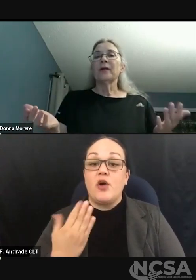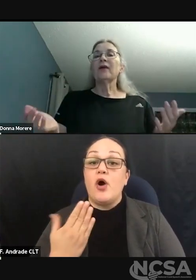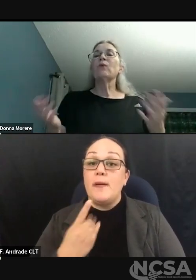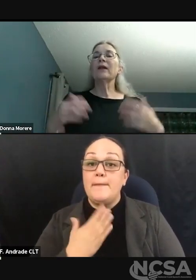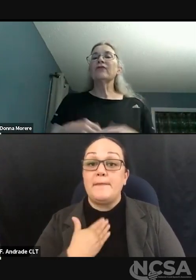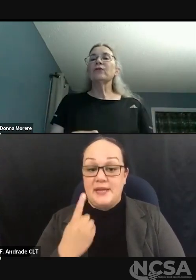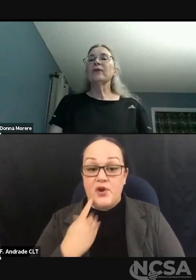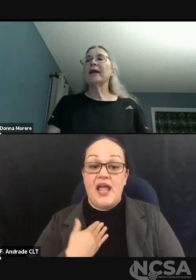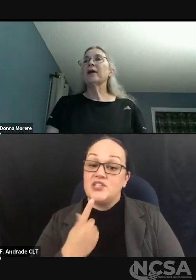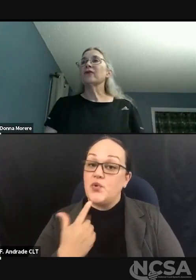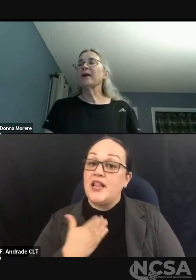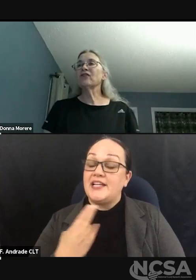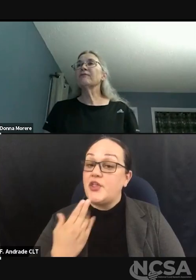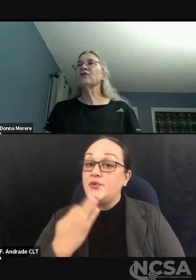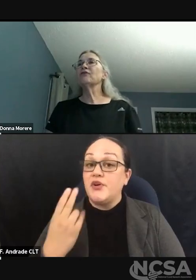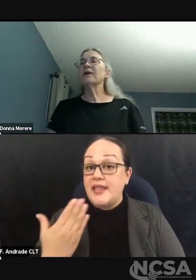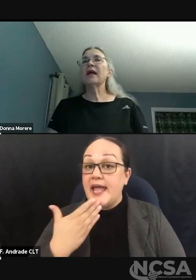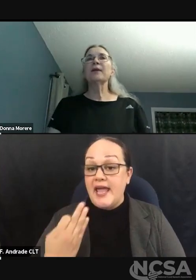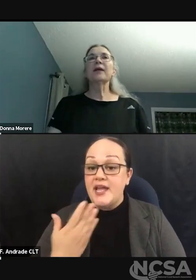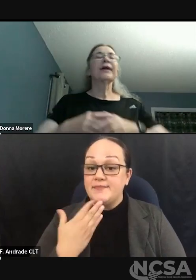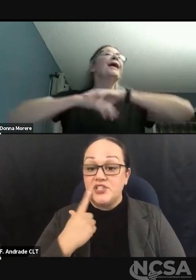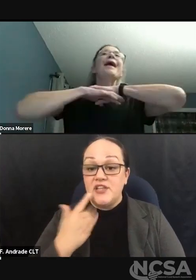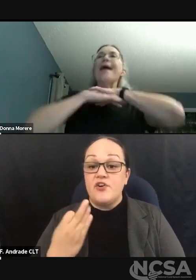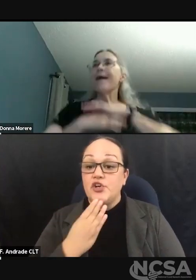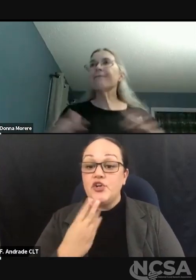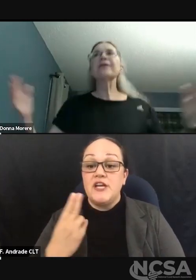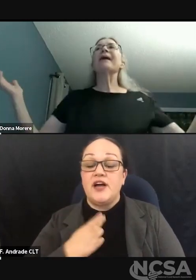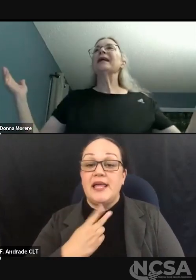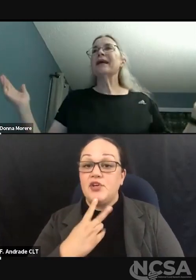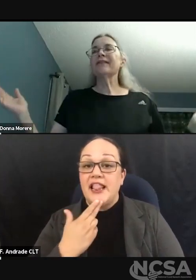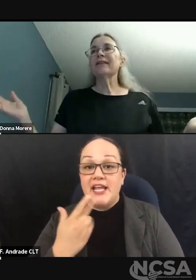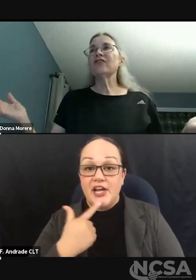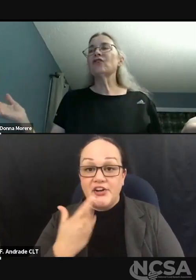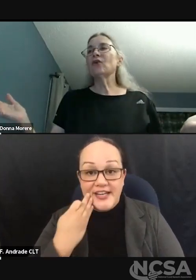as well as through the air, especially for new vocabulary. Everybody has digital